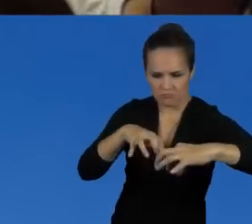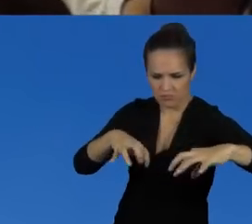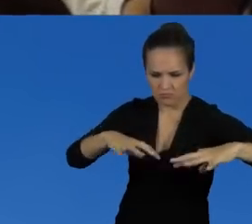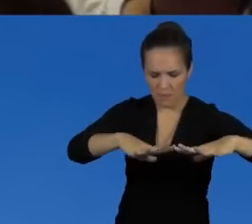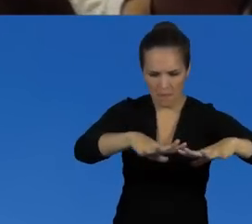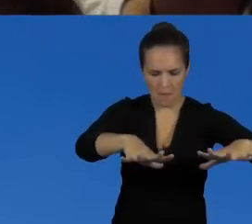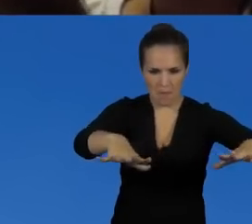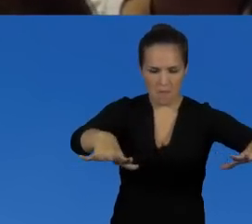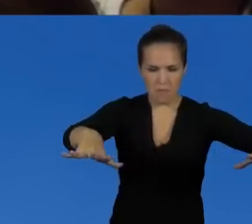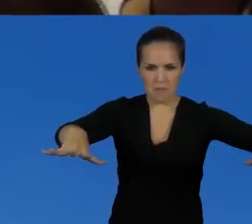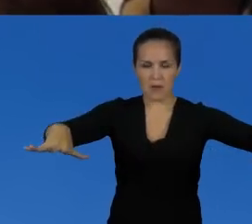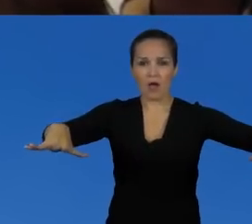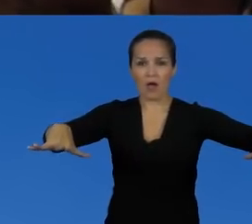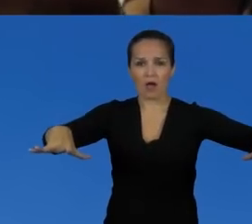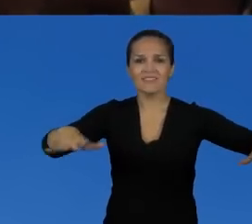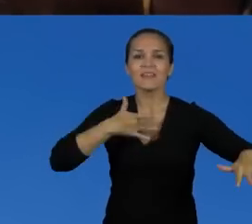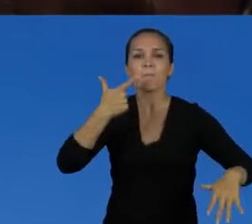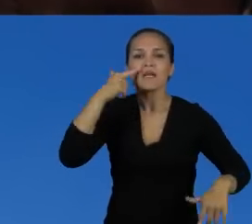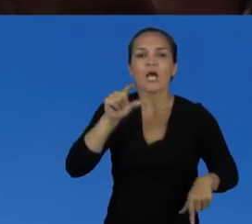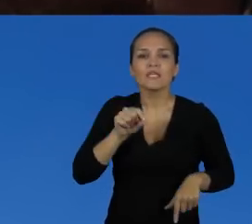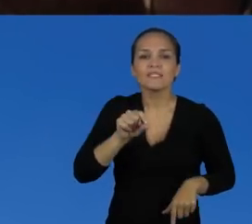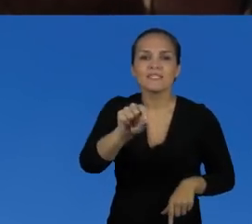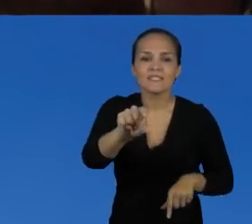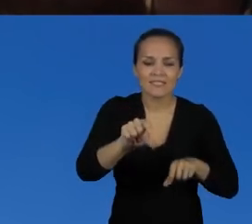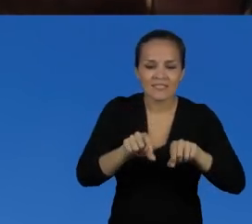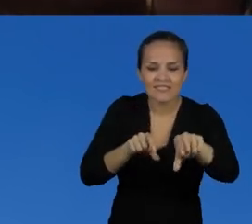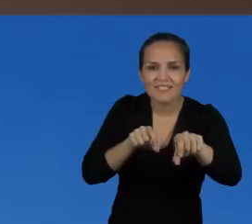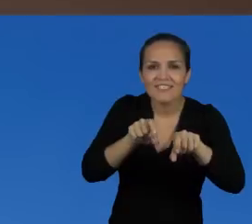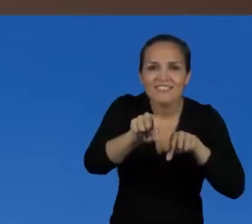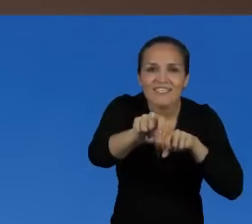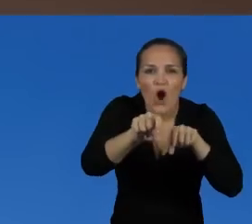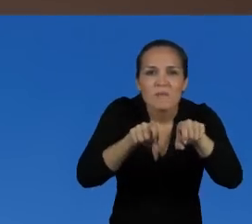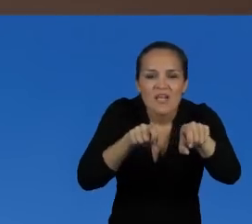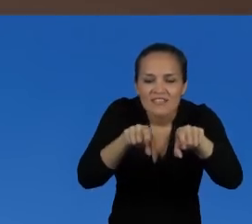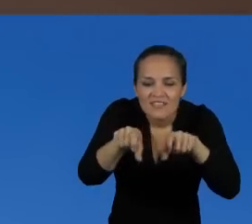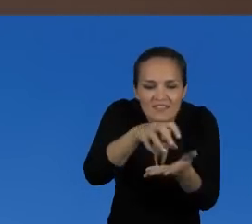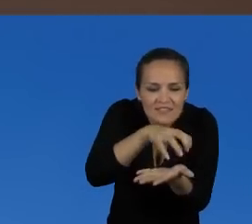and I believe in doing the job of an ant biting the leave peace by peace